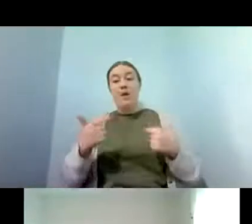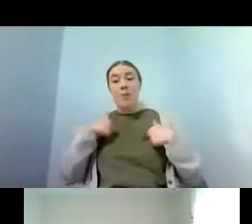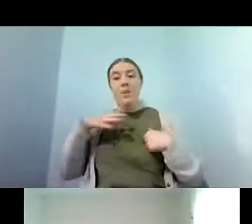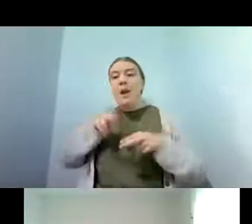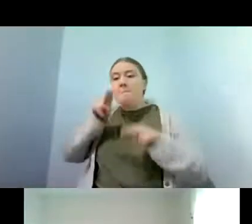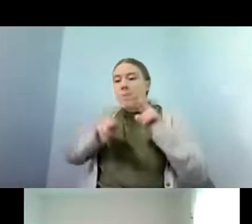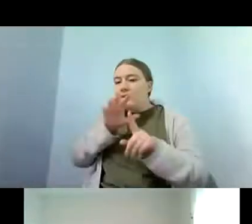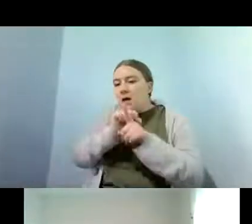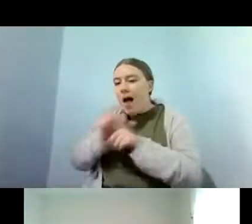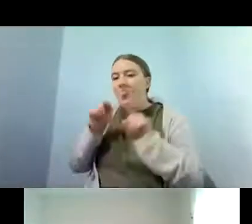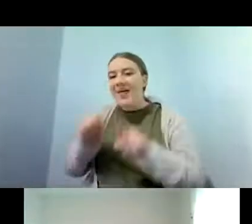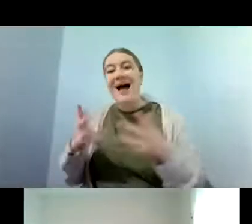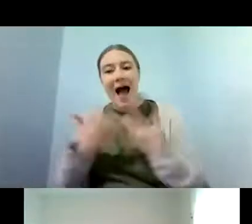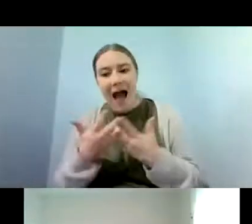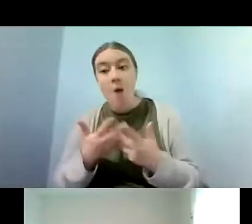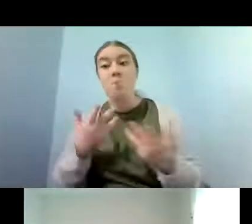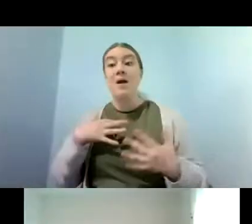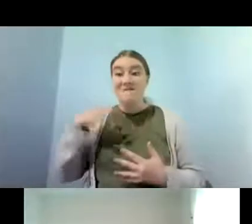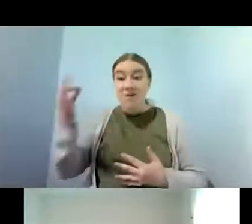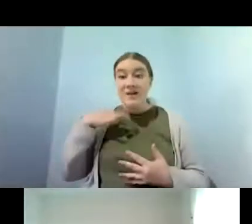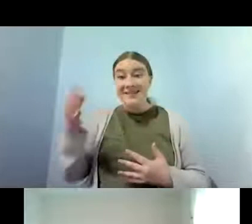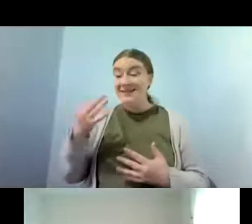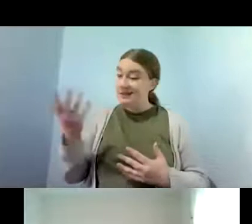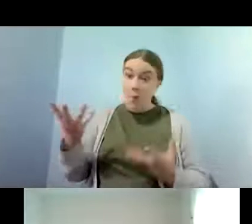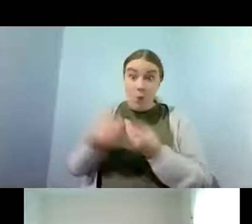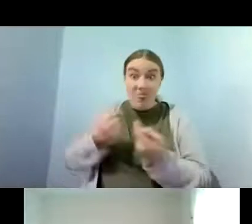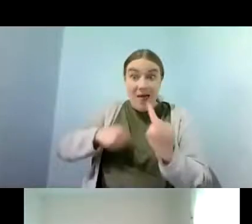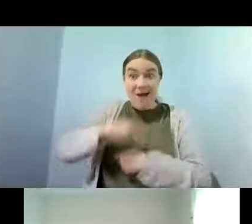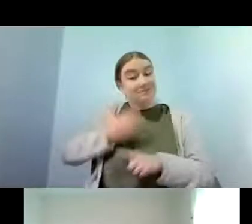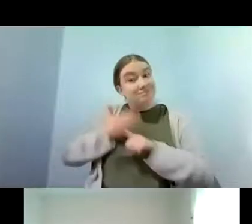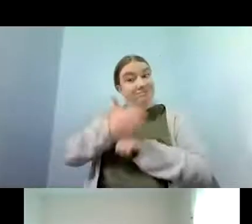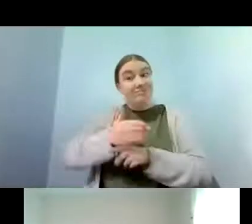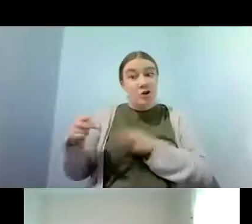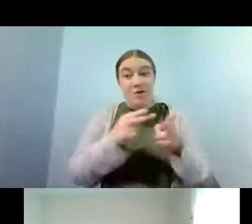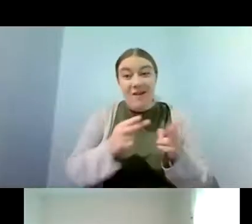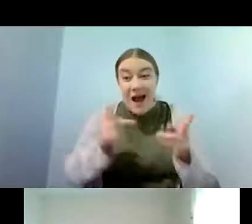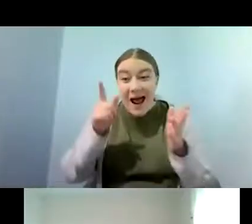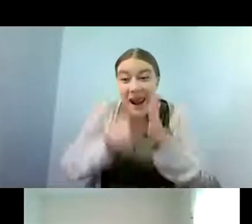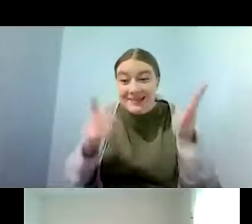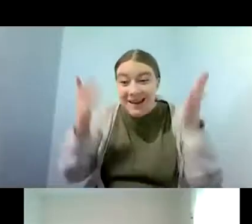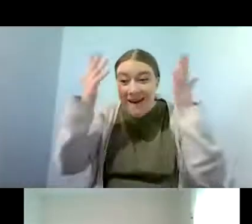and we do that by having volunteers join us at the river late at night uh the spawning camps start at